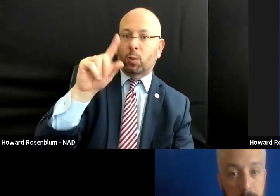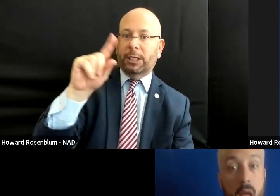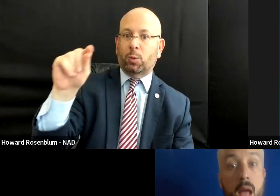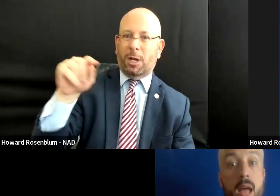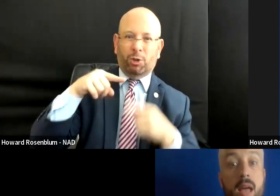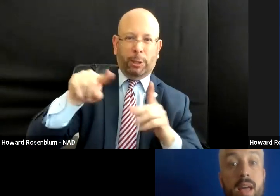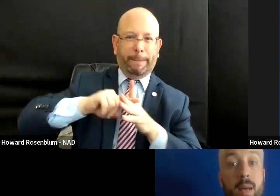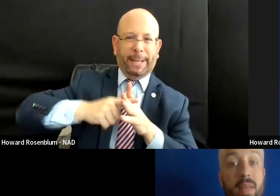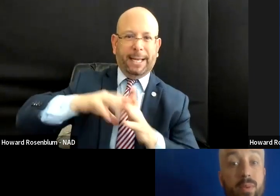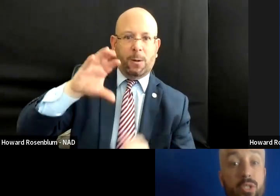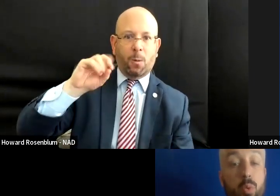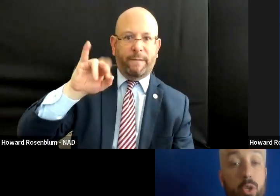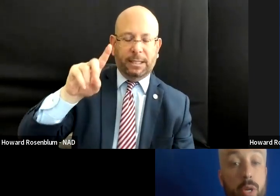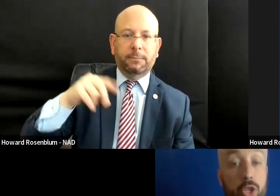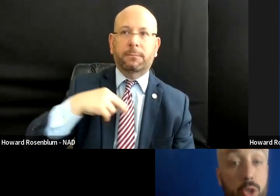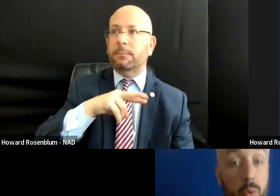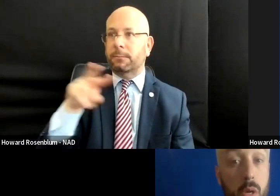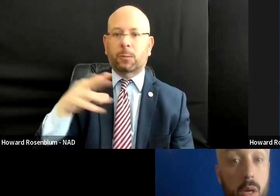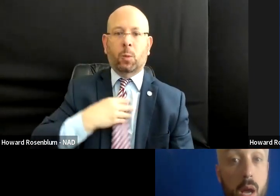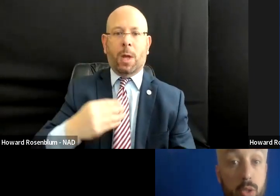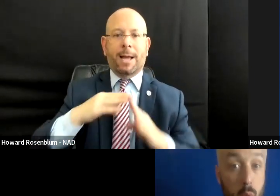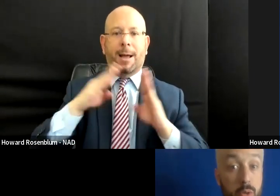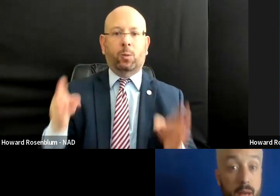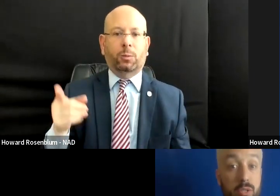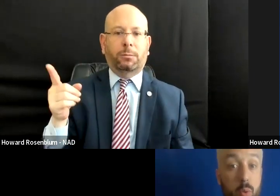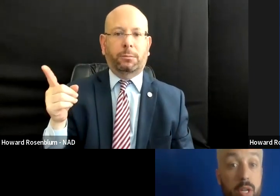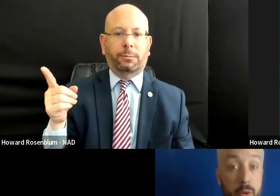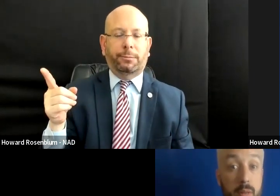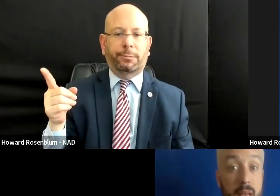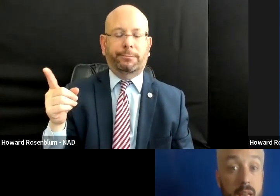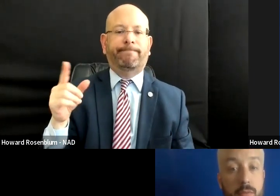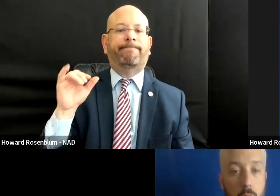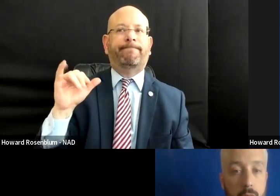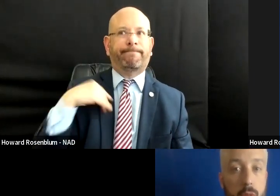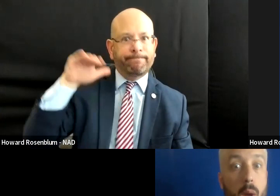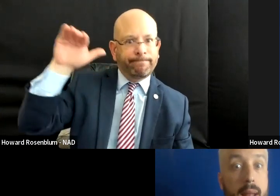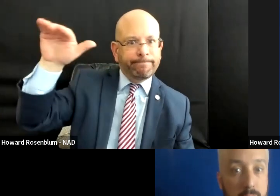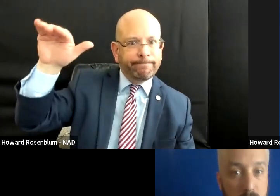other 50 state lings followed suit when they saw saw